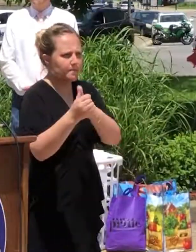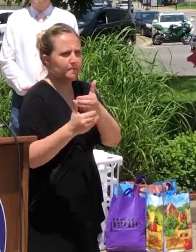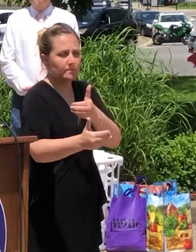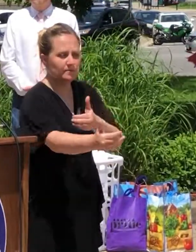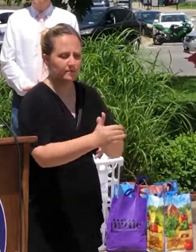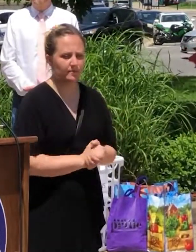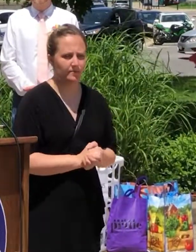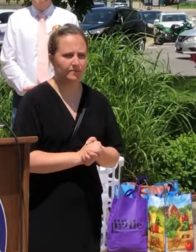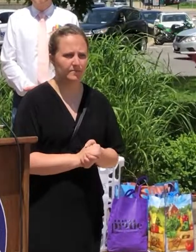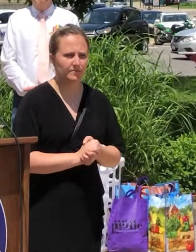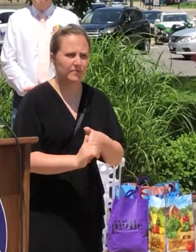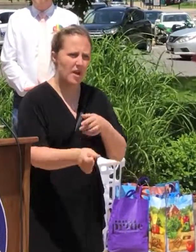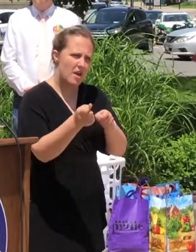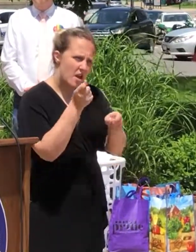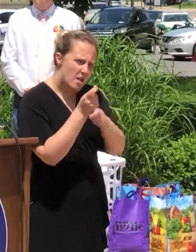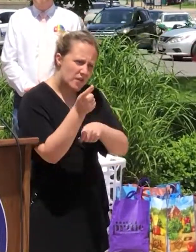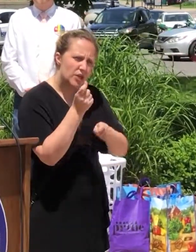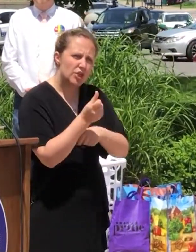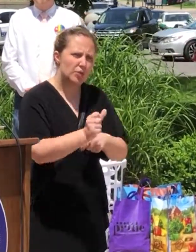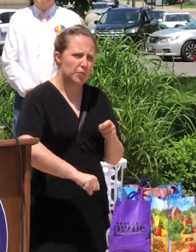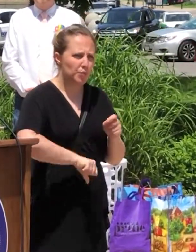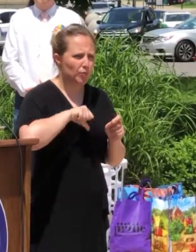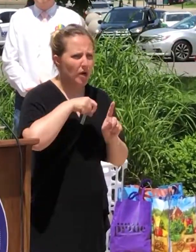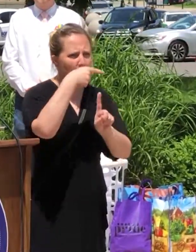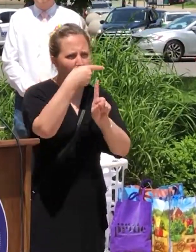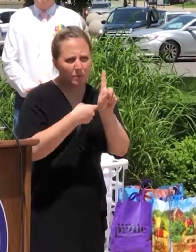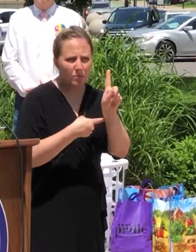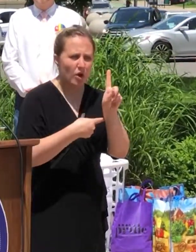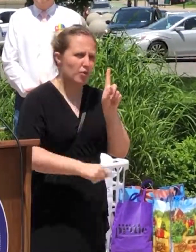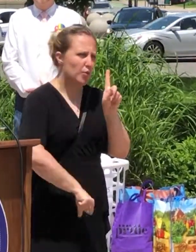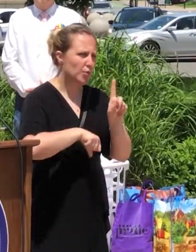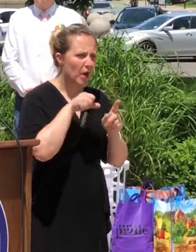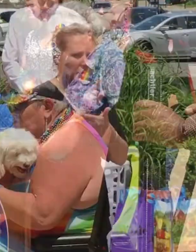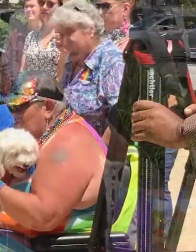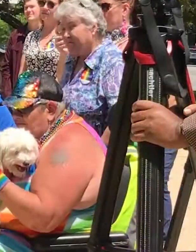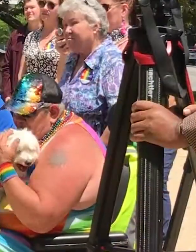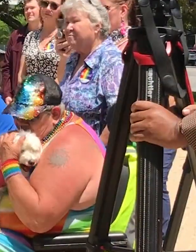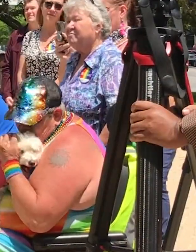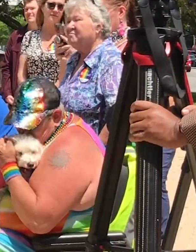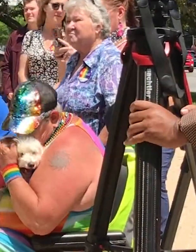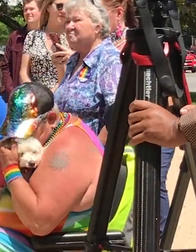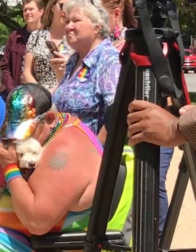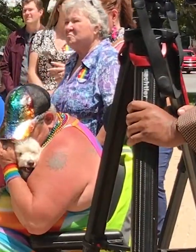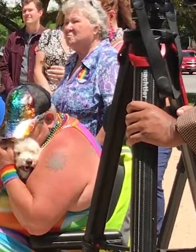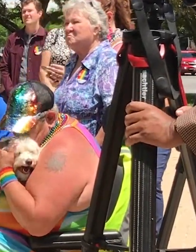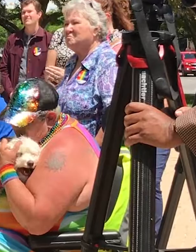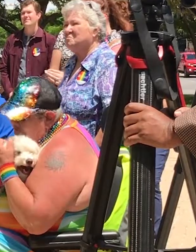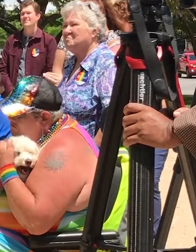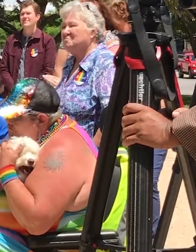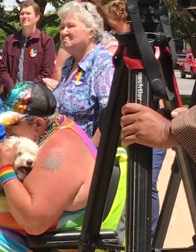Each year Pride Month and Pride Week are opportunities to find strength through love, inclusivity, and unity.